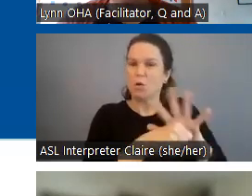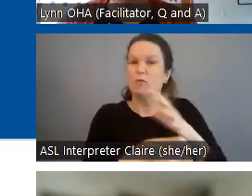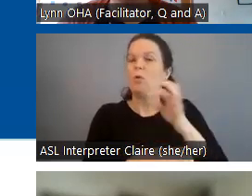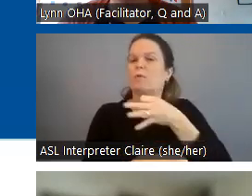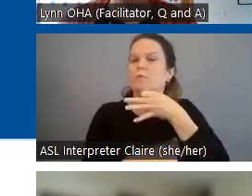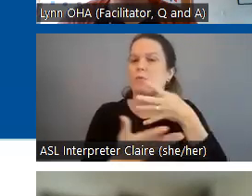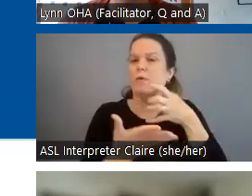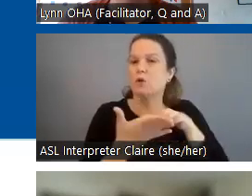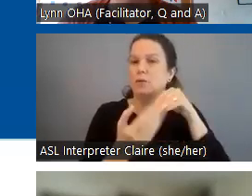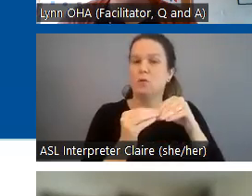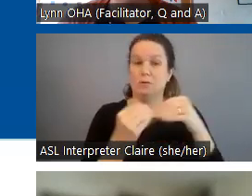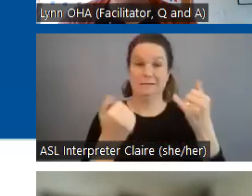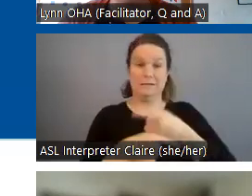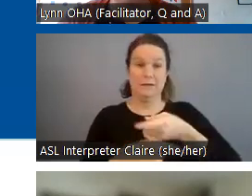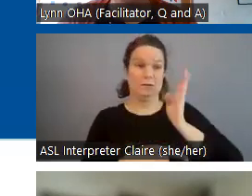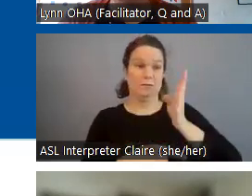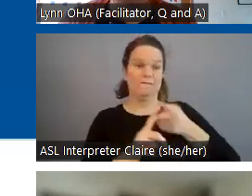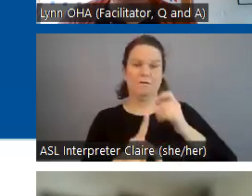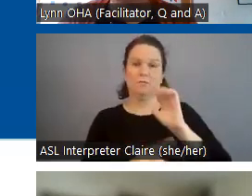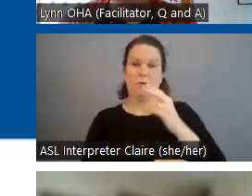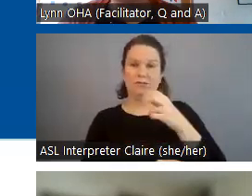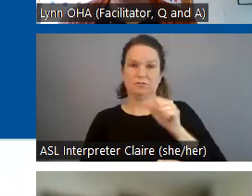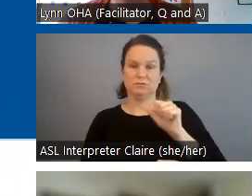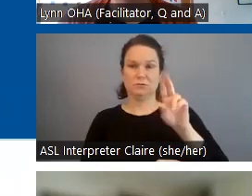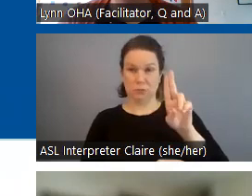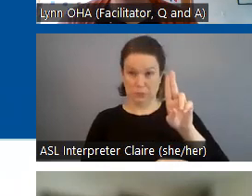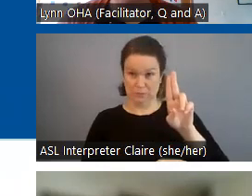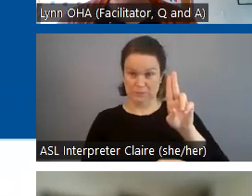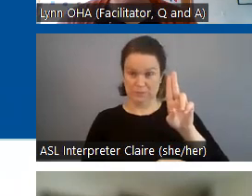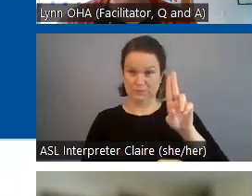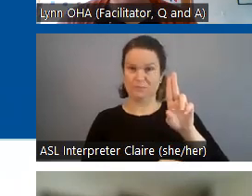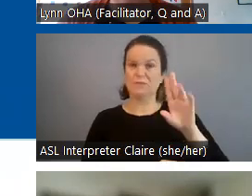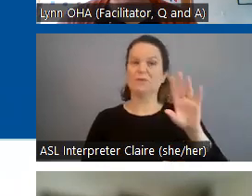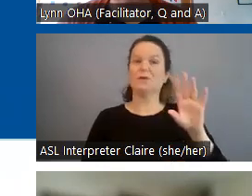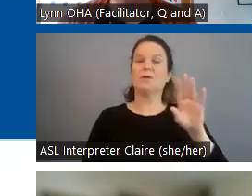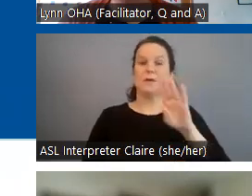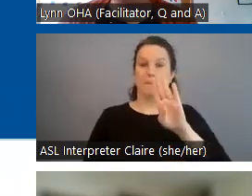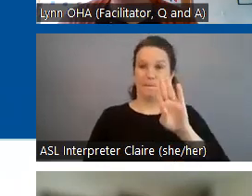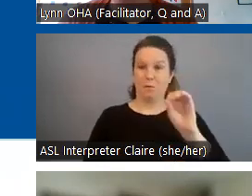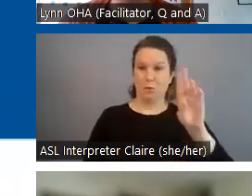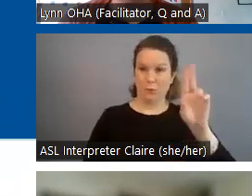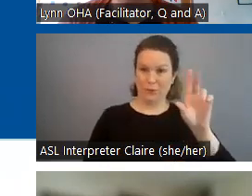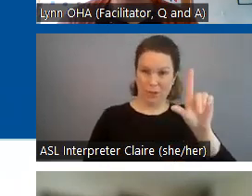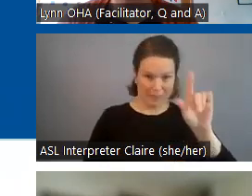presentations from Oregon Health and Science University, the Oregon Bureau of